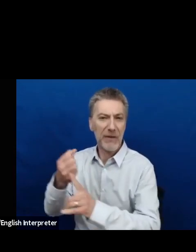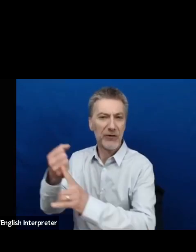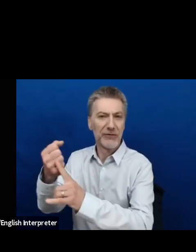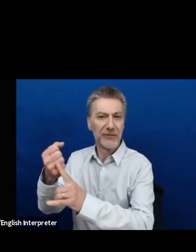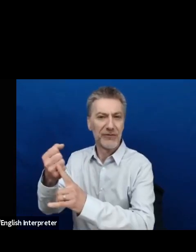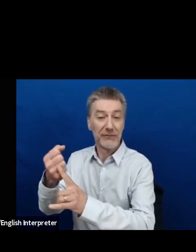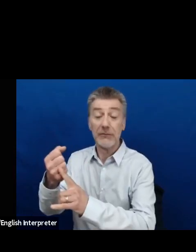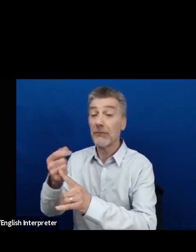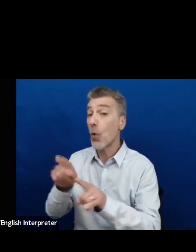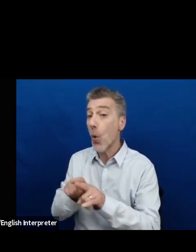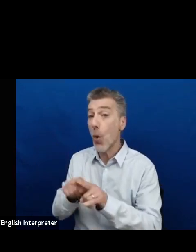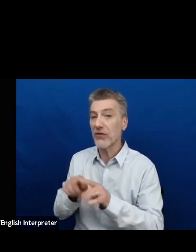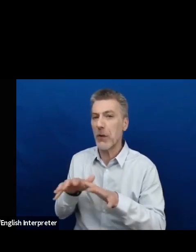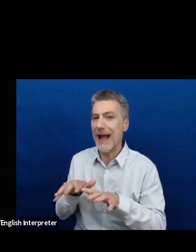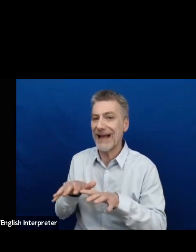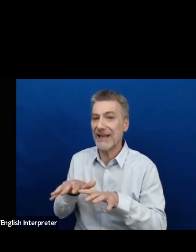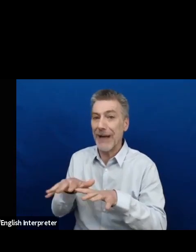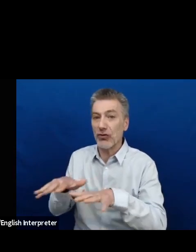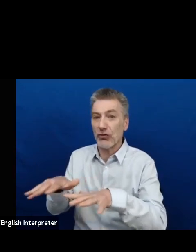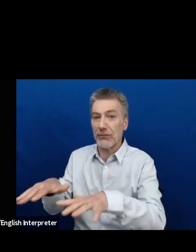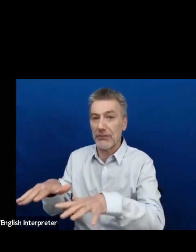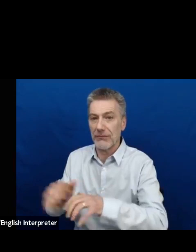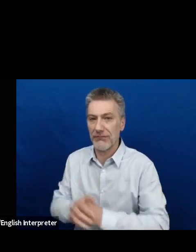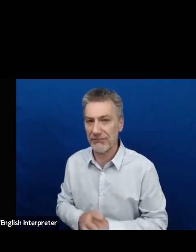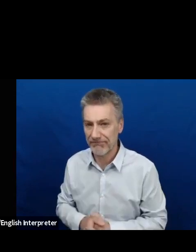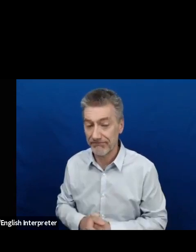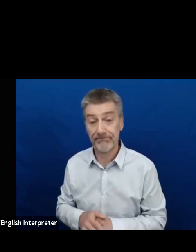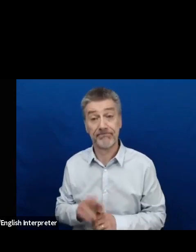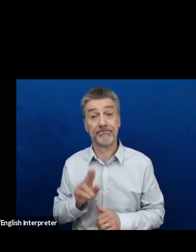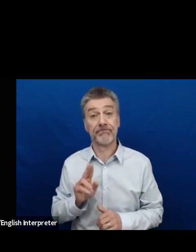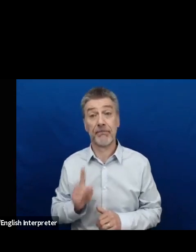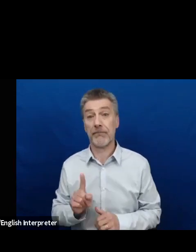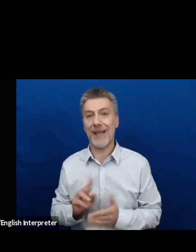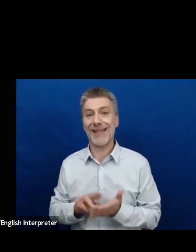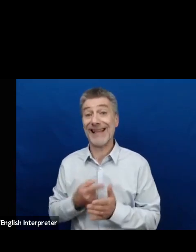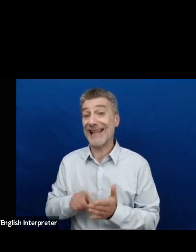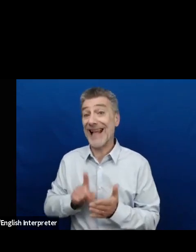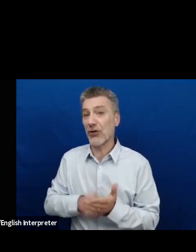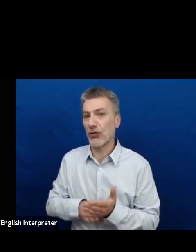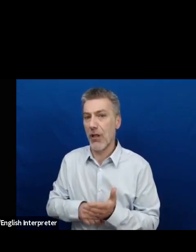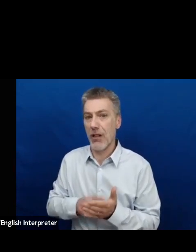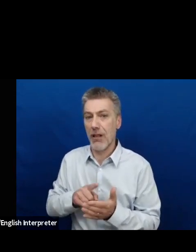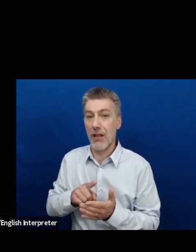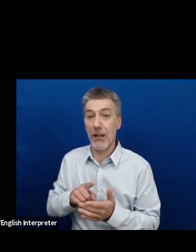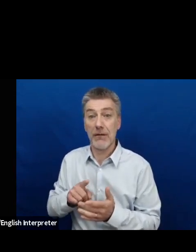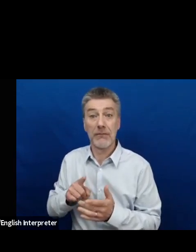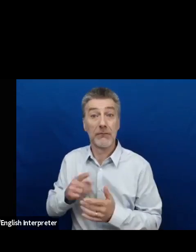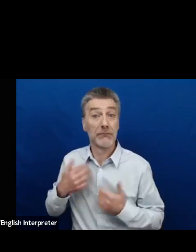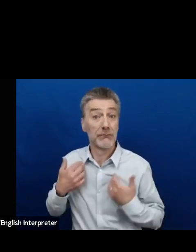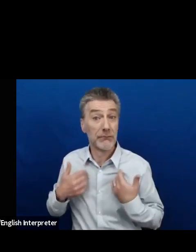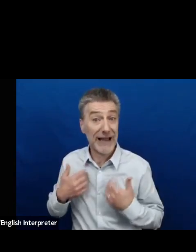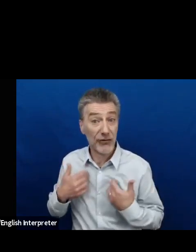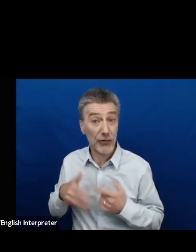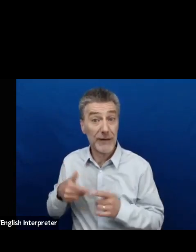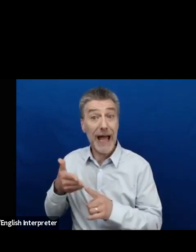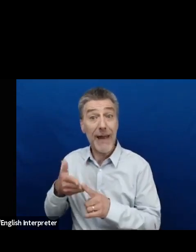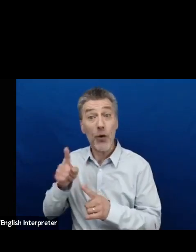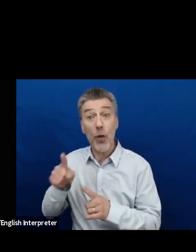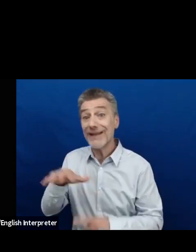and to become a colonial power in its own right. In this way we see that Webers economic nationalism